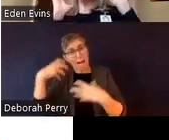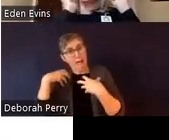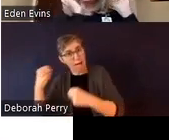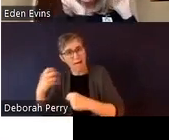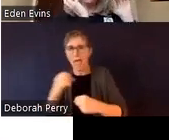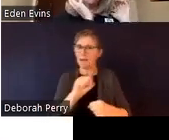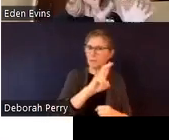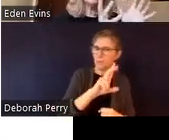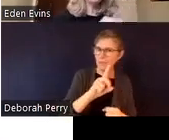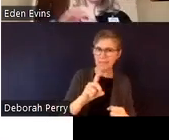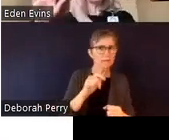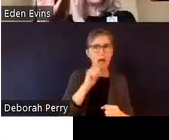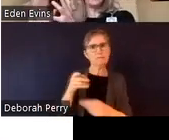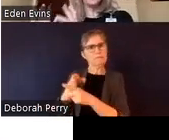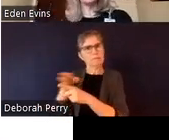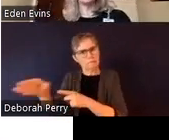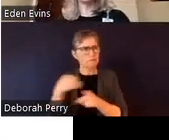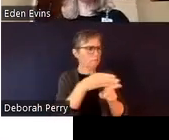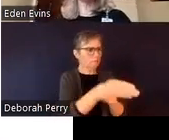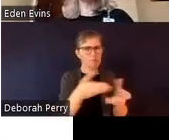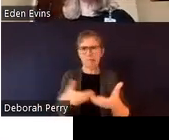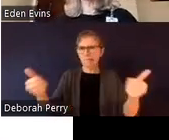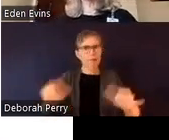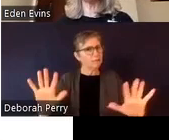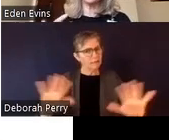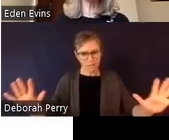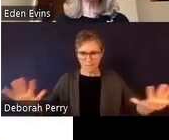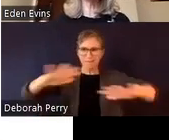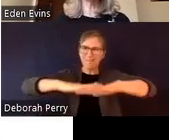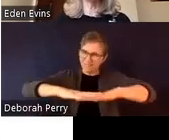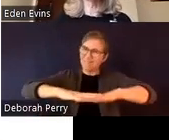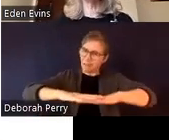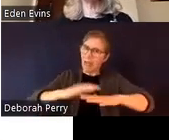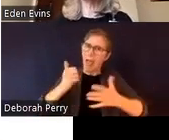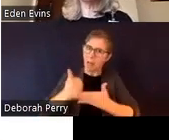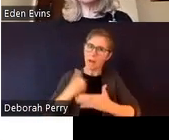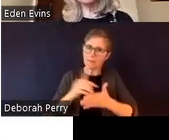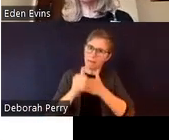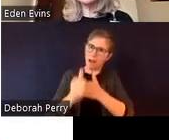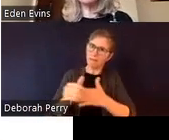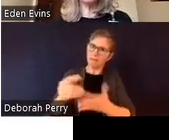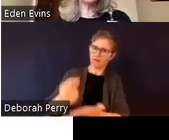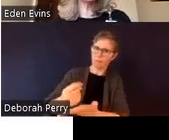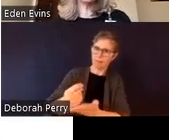rather than one or the other, in order to help us, sort of, guide treatment for many folks who